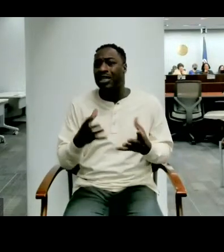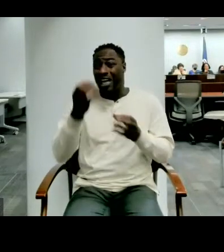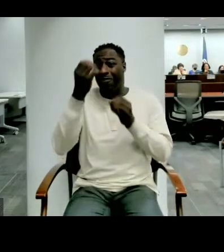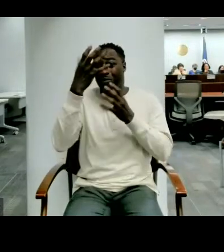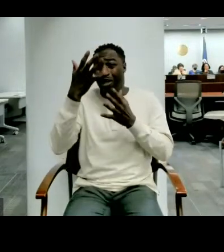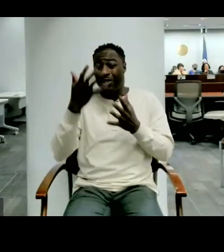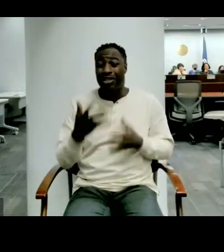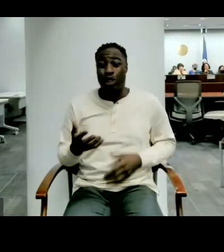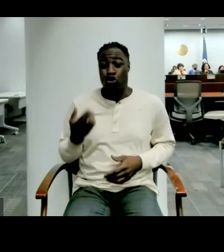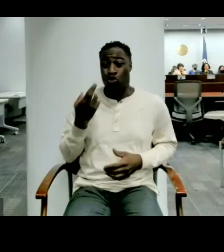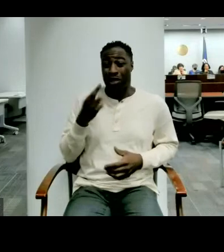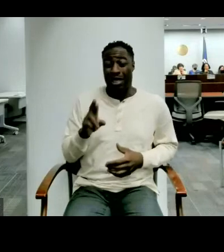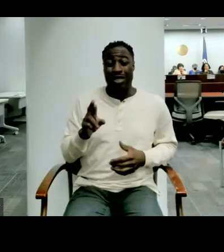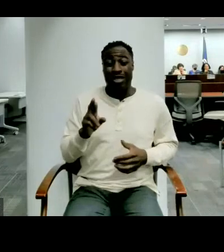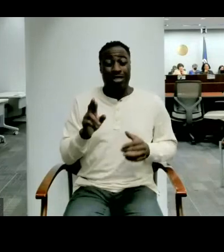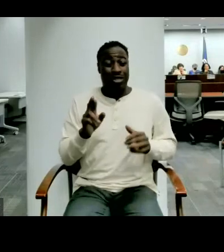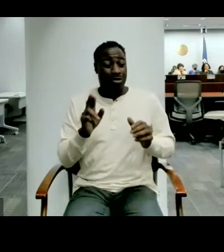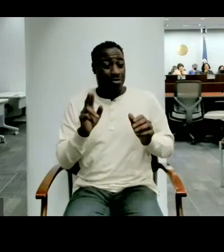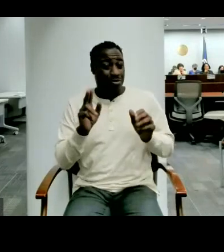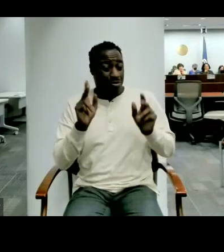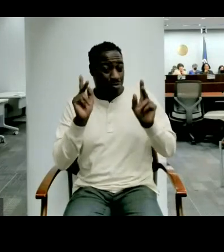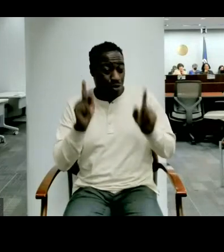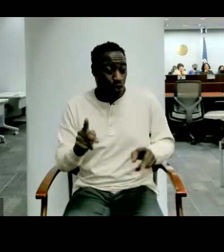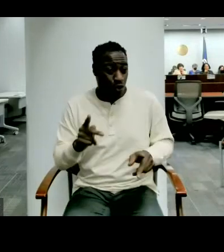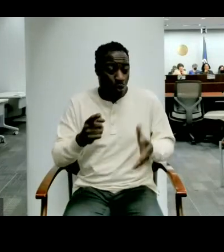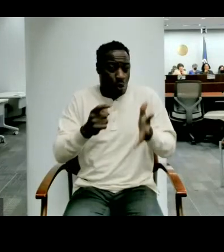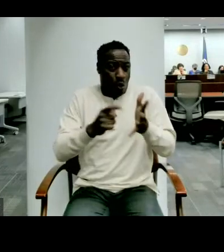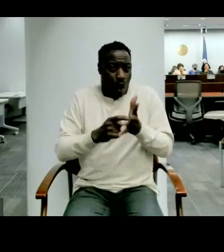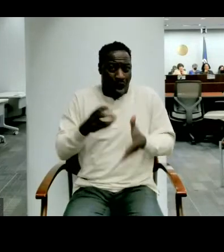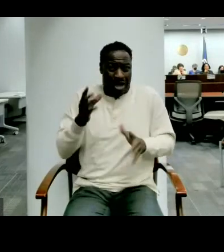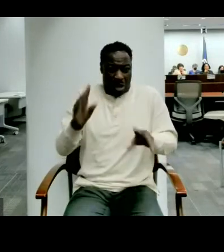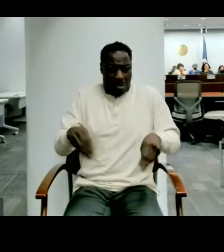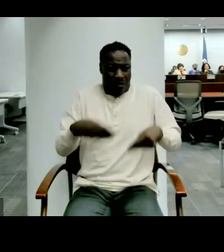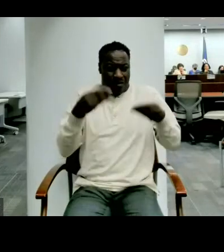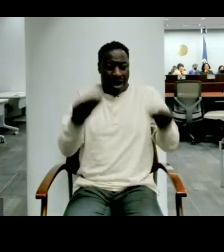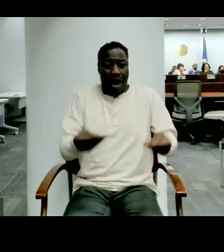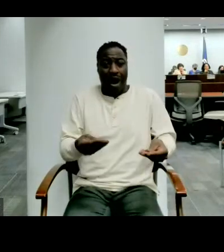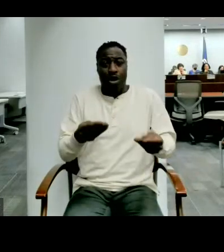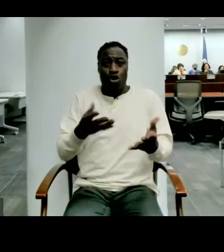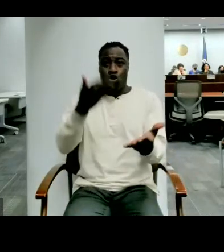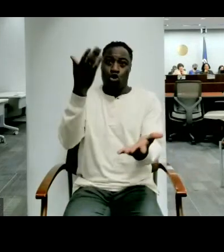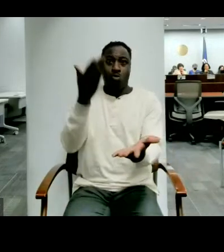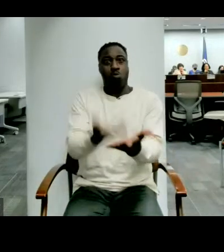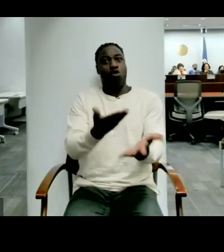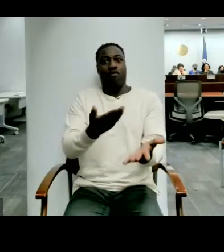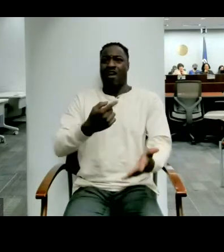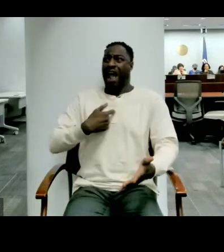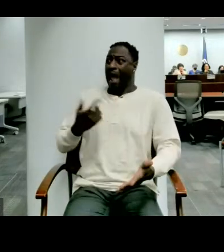a religious employee required to come forward with to kind of prove up their religious beliefs.